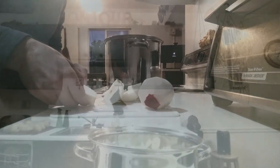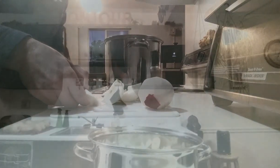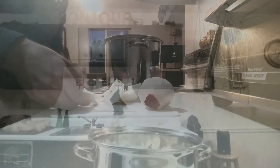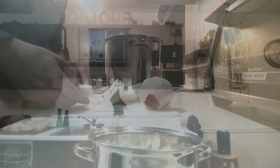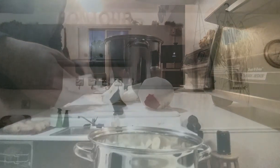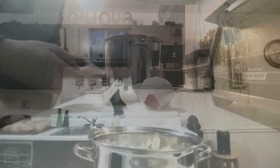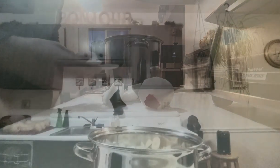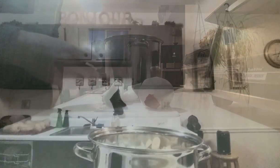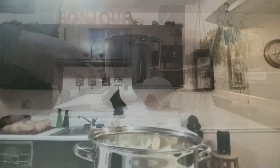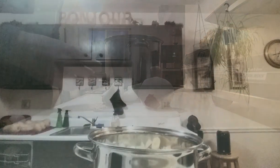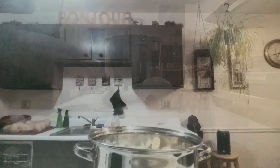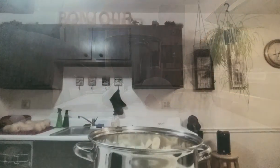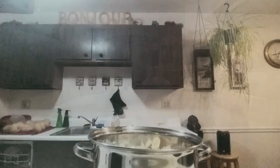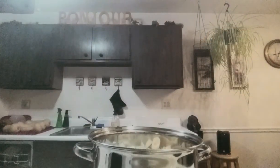[ FADES]